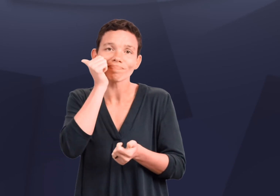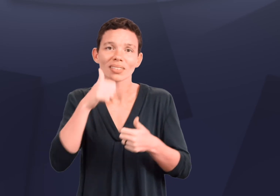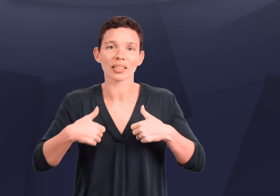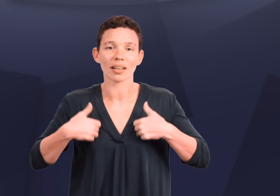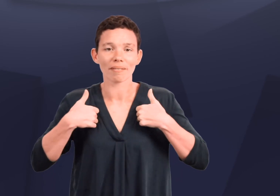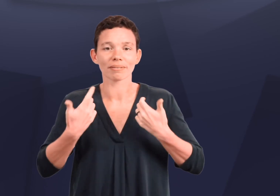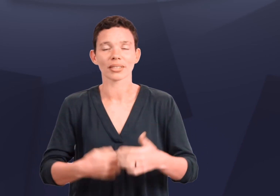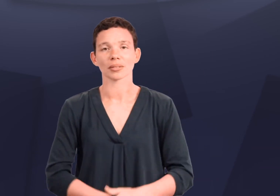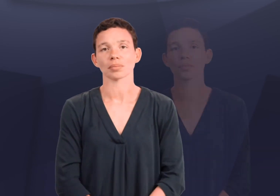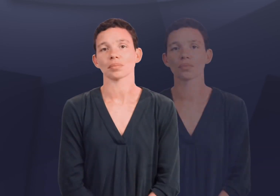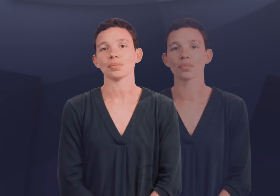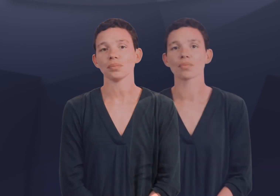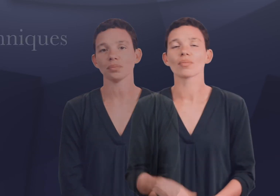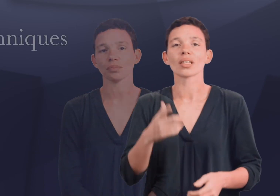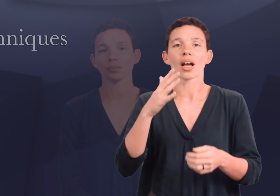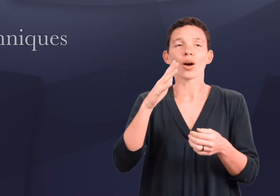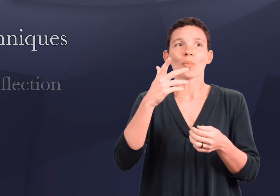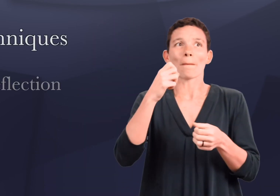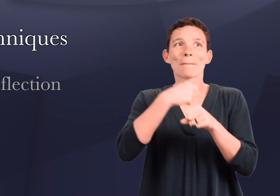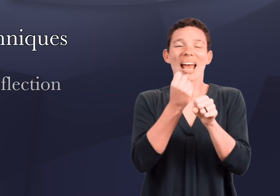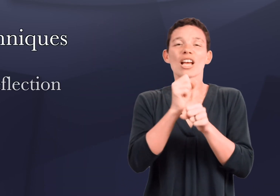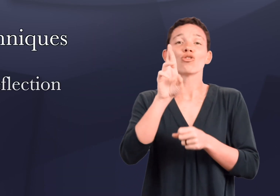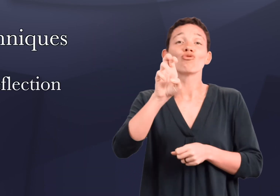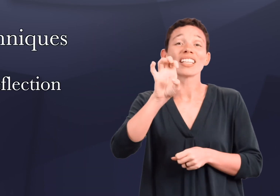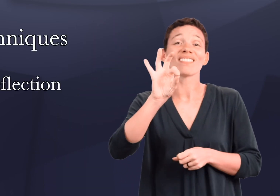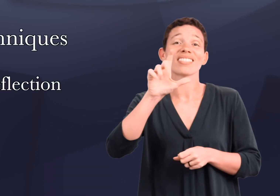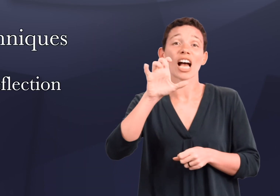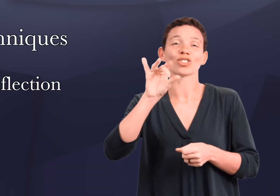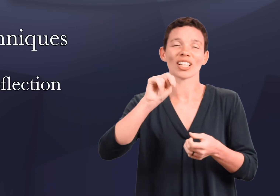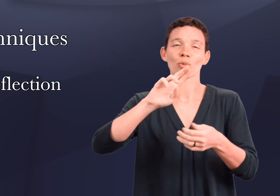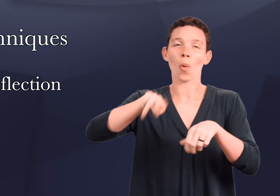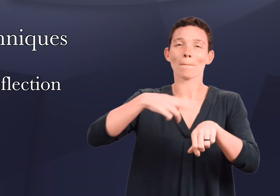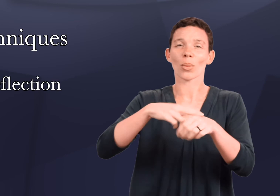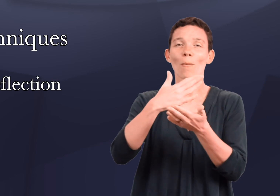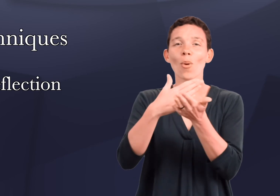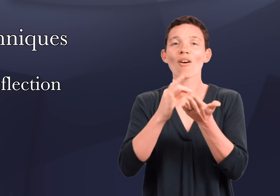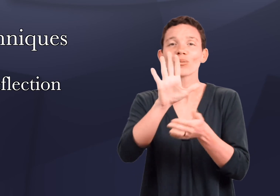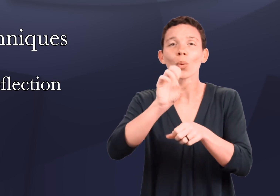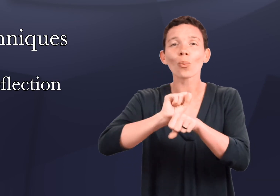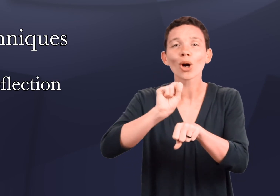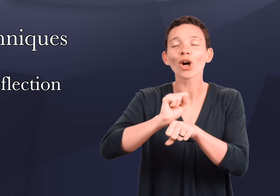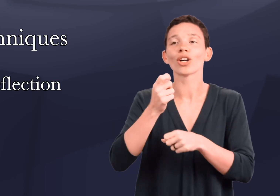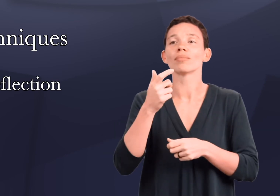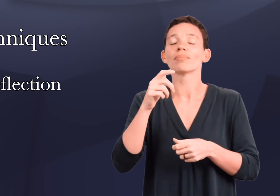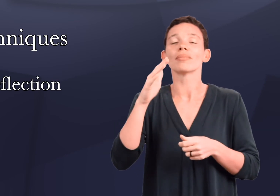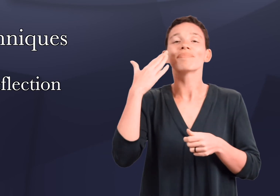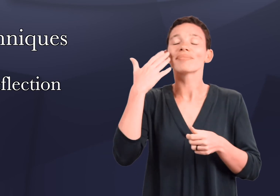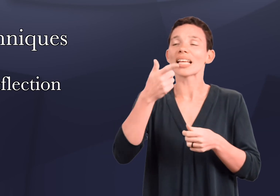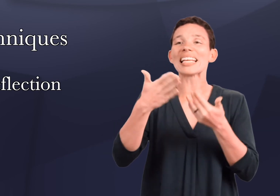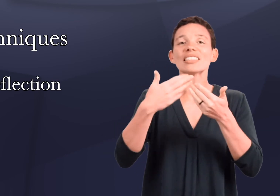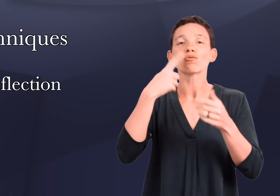We must name it to dismantle it. Make time for reflection as a normal part of your work.